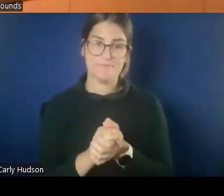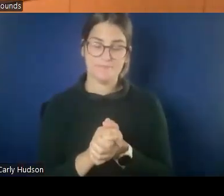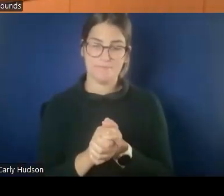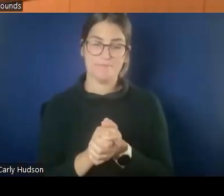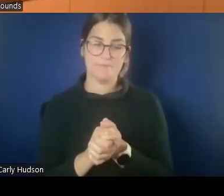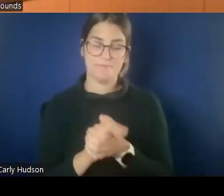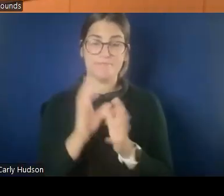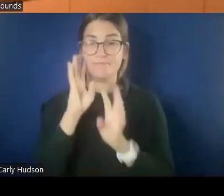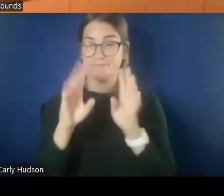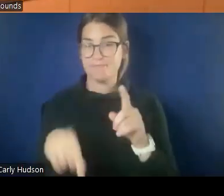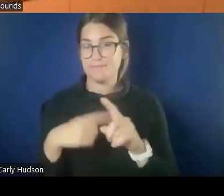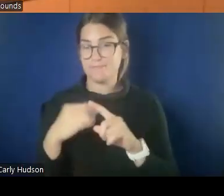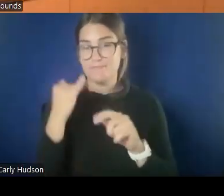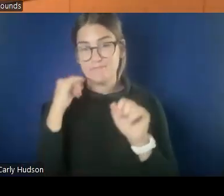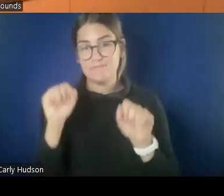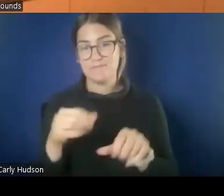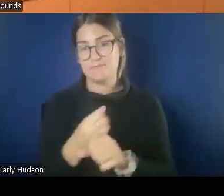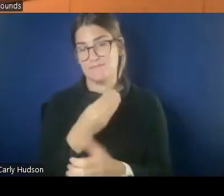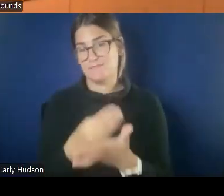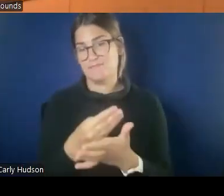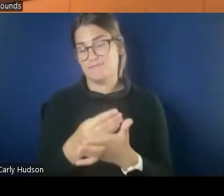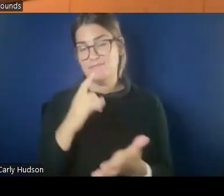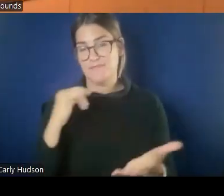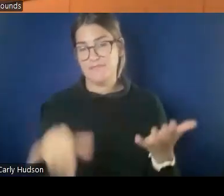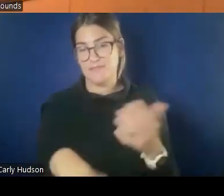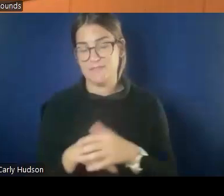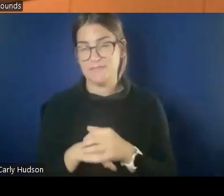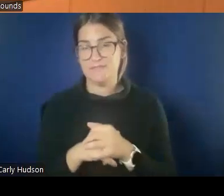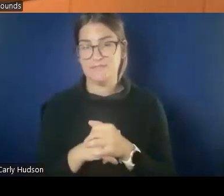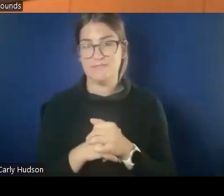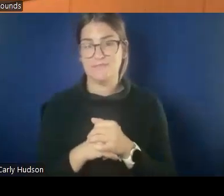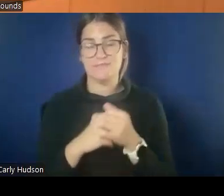about if we can get funding for that right like we have all these Grand ideas of what we would